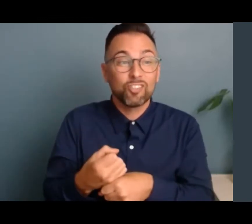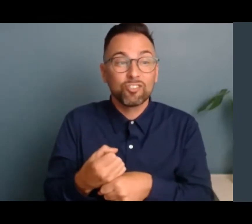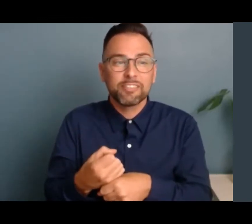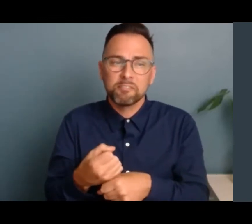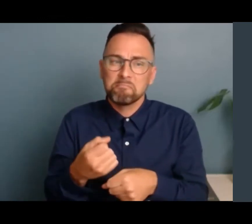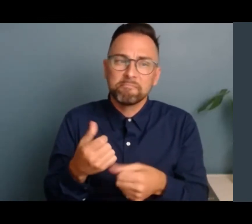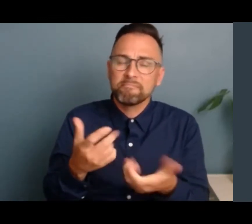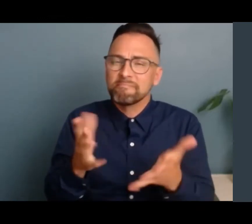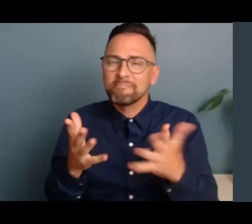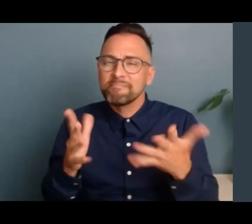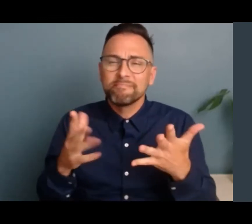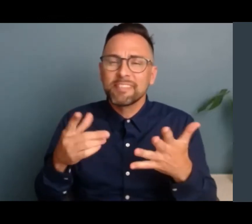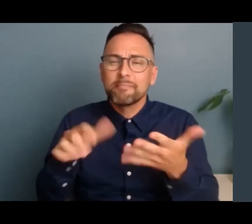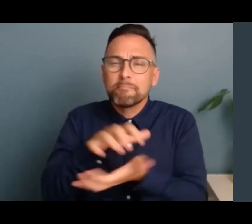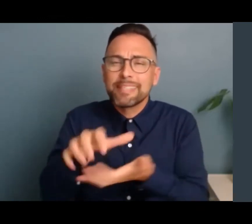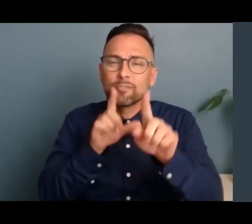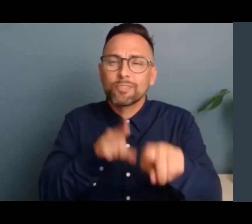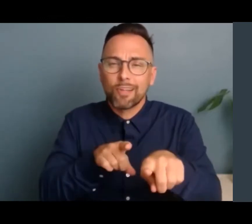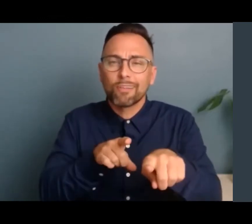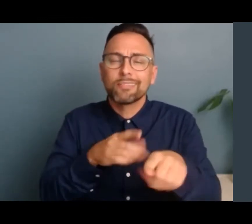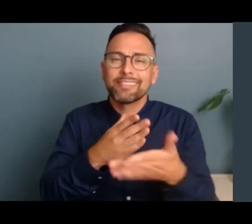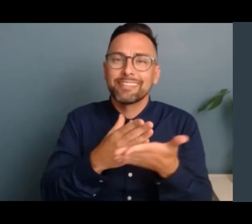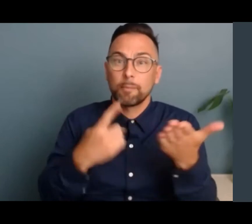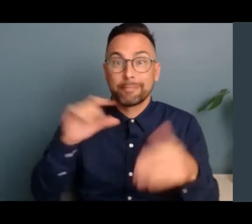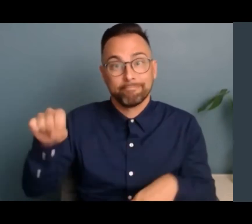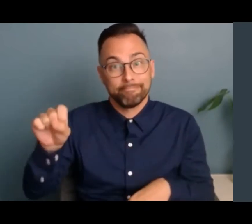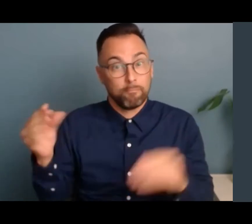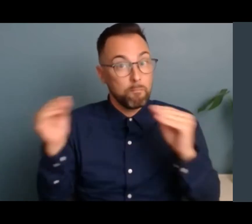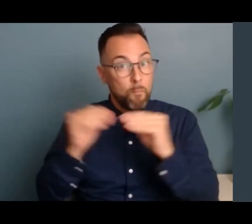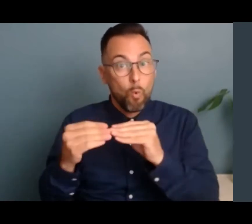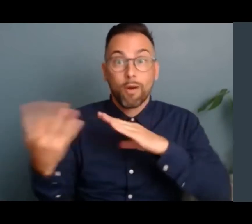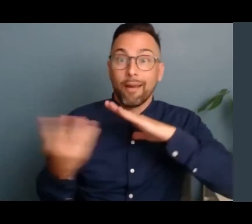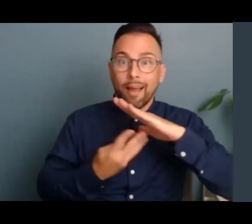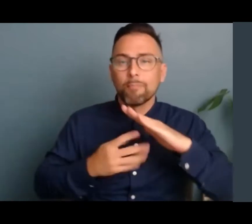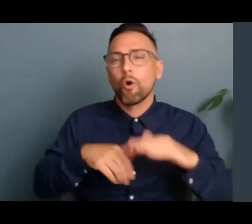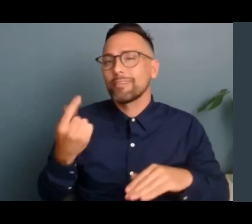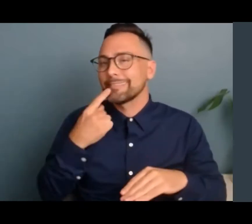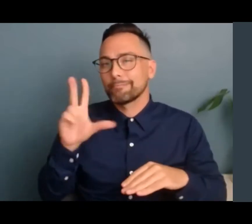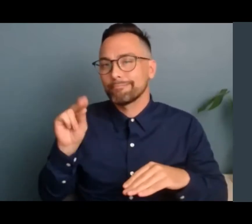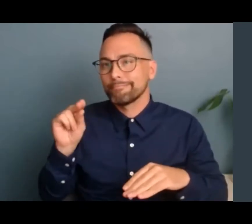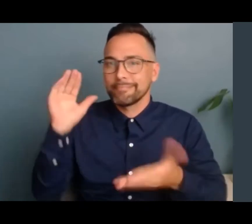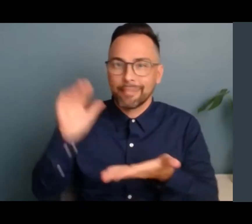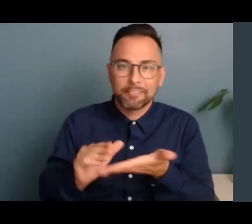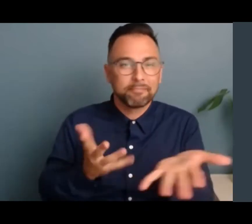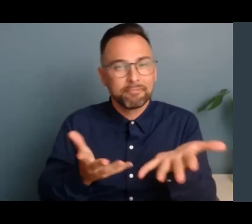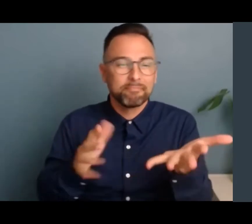Over the last five years in terms of changes, we received a mixed response. Some institutions said they had more enrollment,